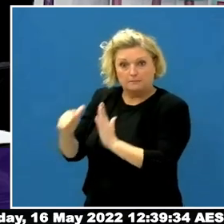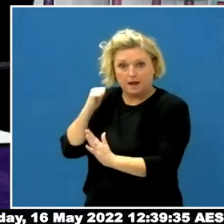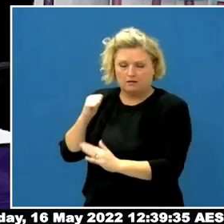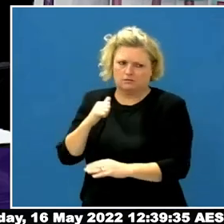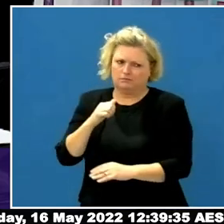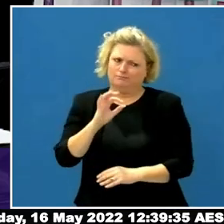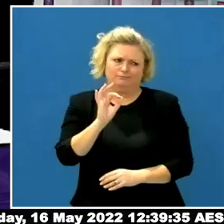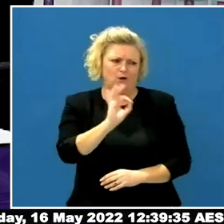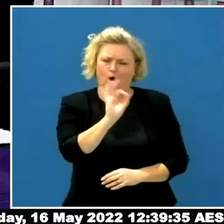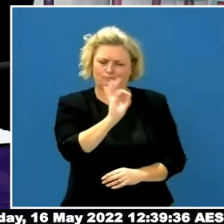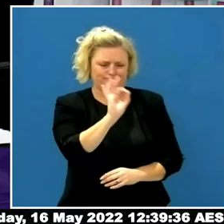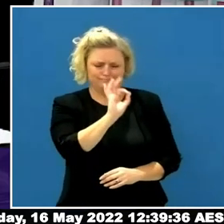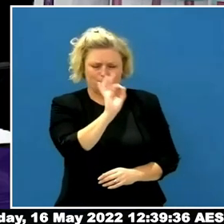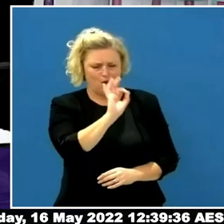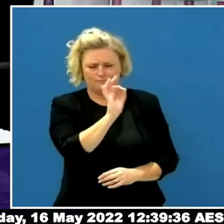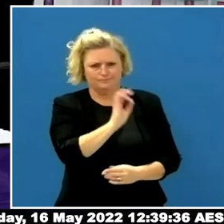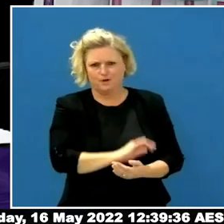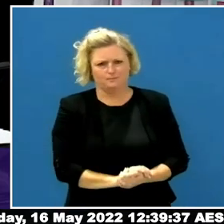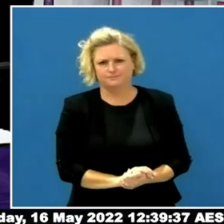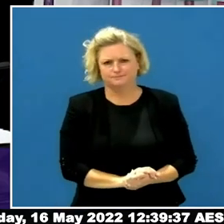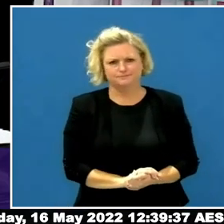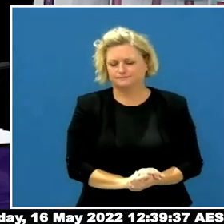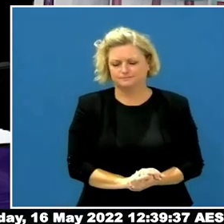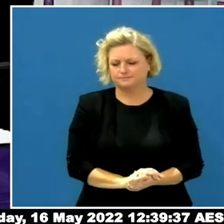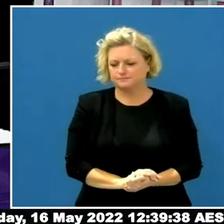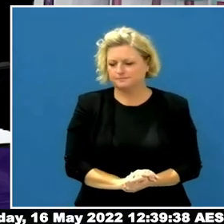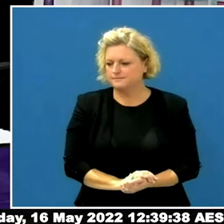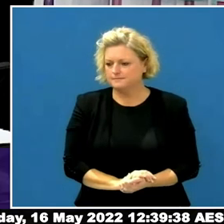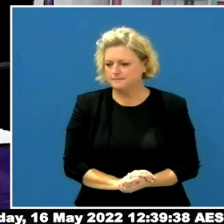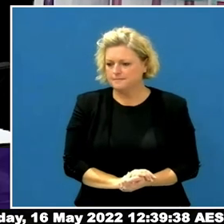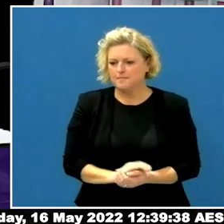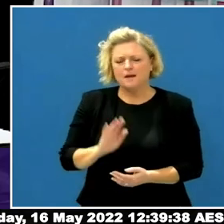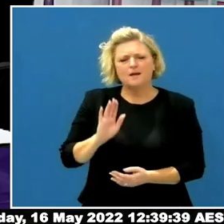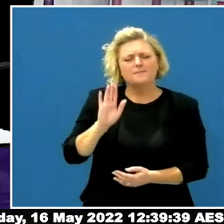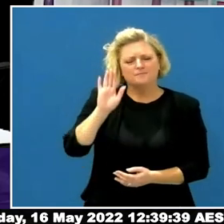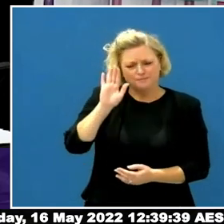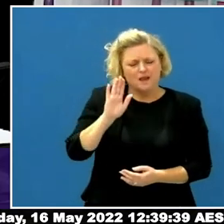May I. CHAIR: Sorry. SALLY: May I just say - I just want to tell you how I felt.